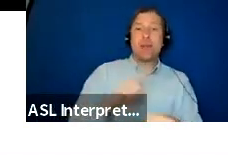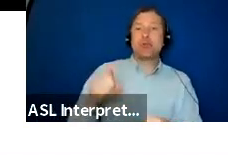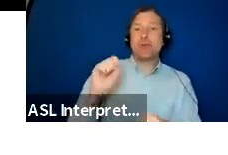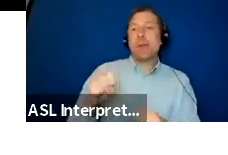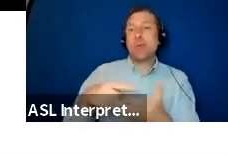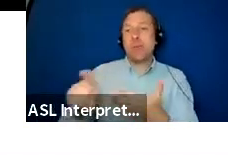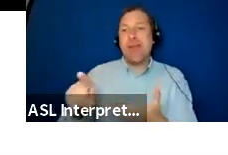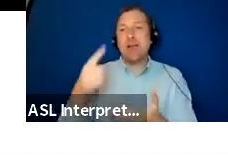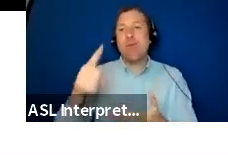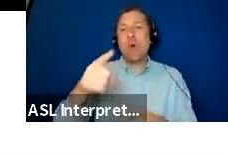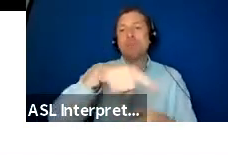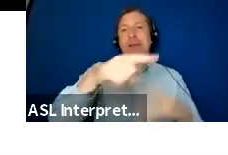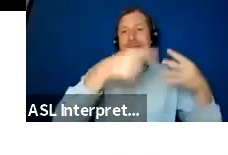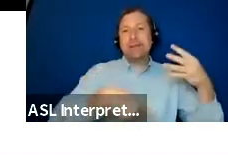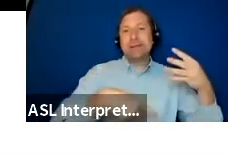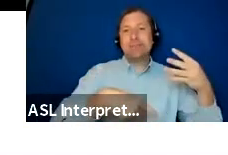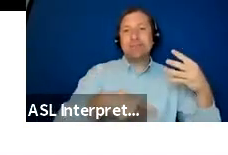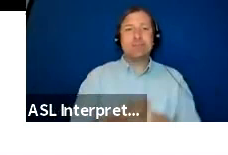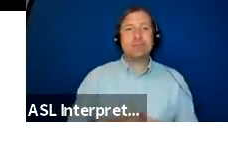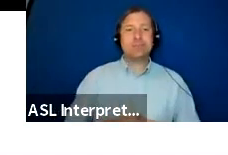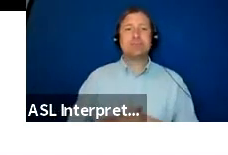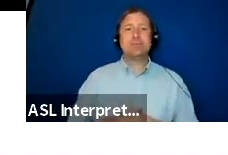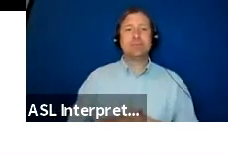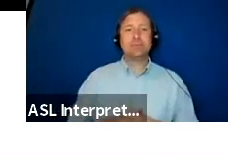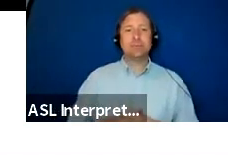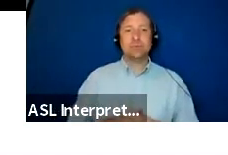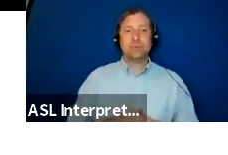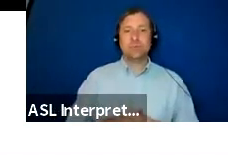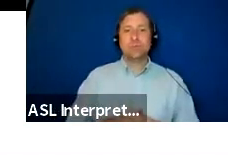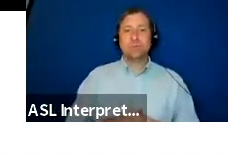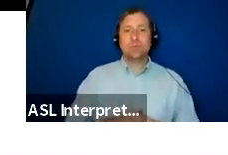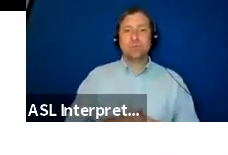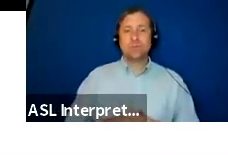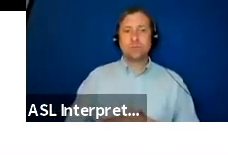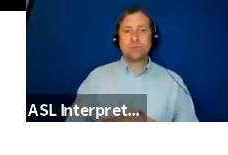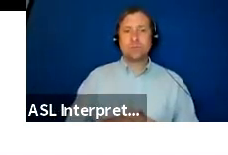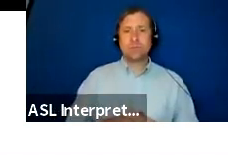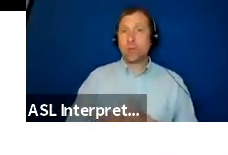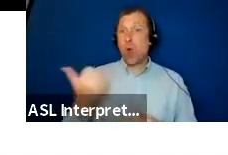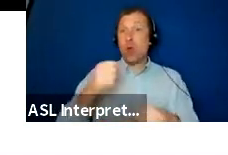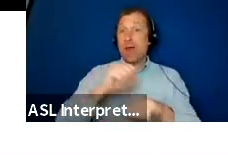And some of those are listed there on the slide. Any employee who goes on to COVID sick leave